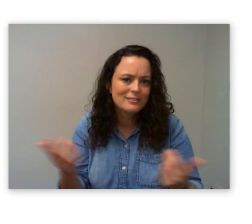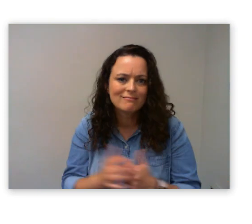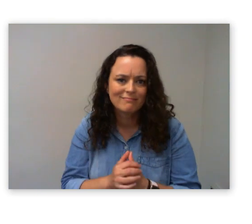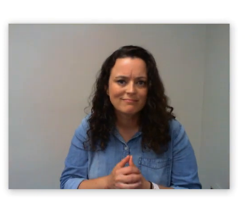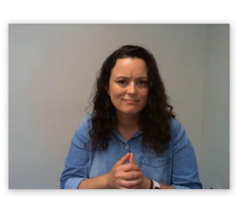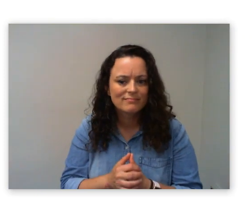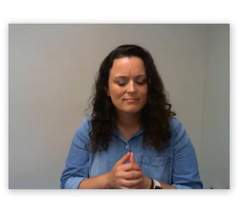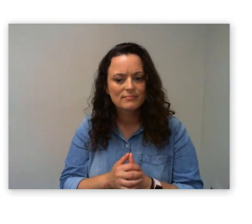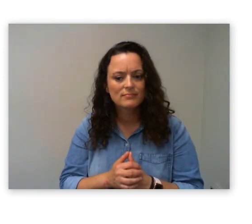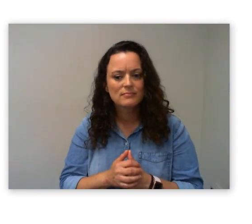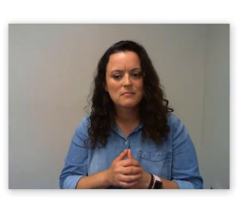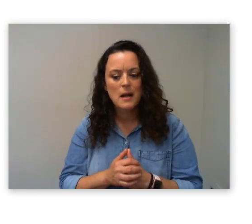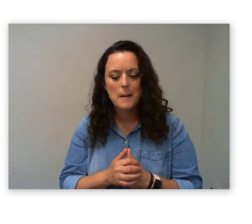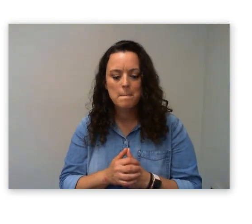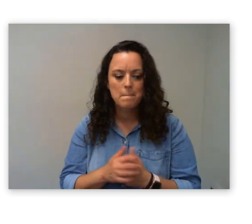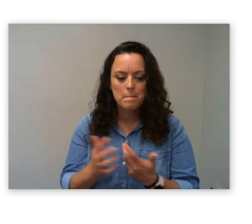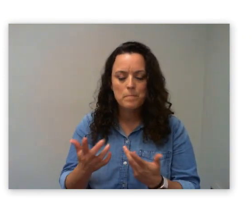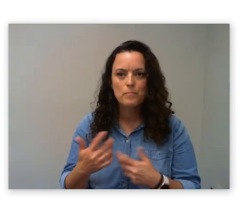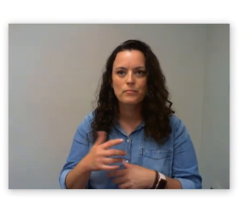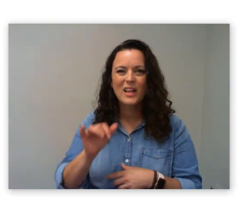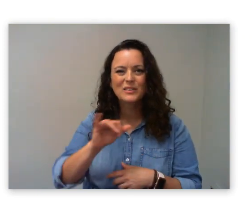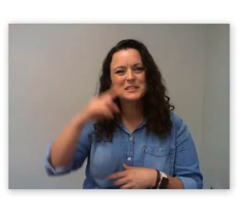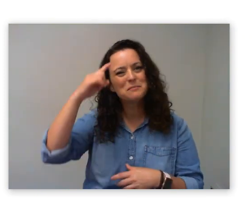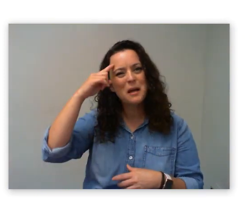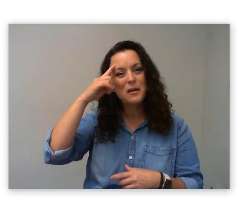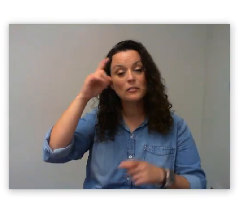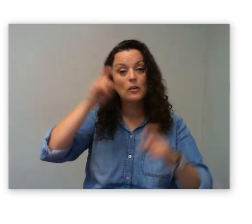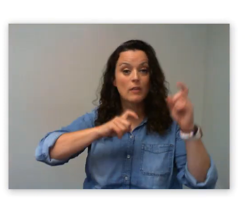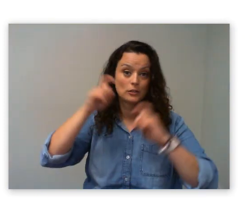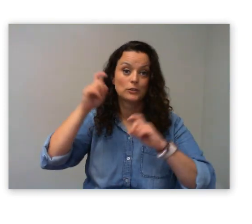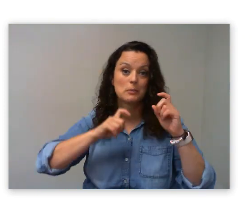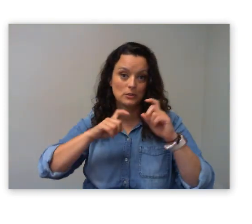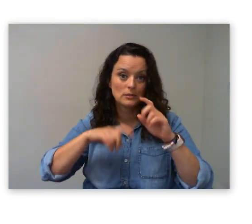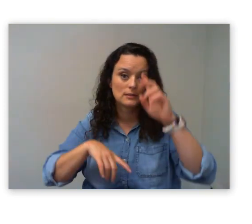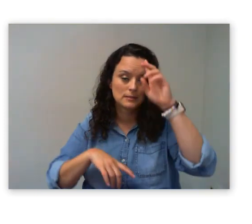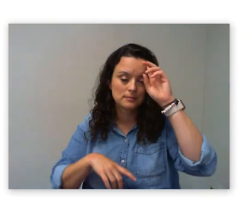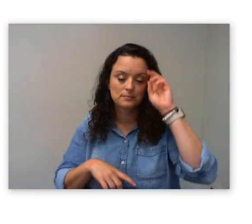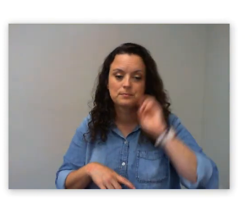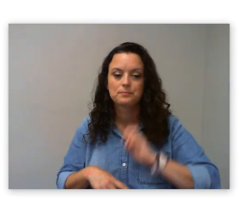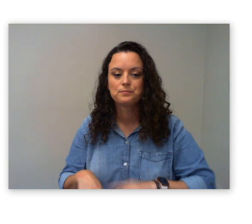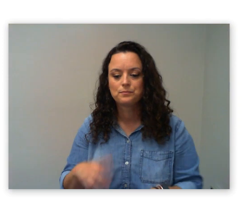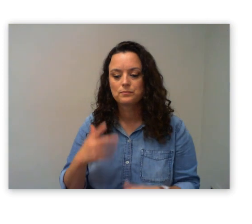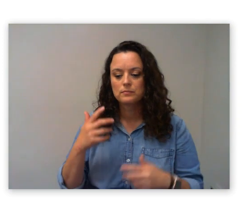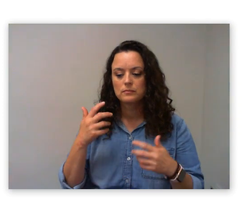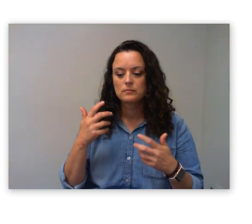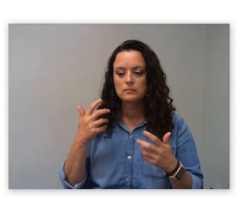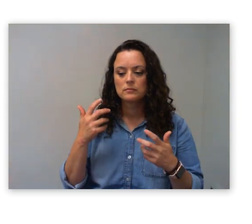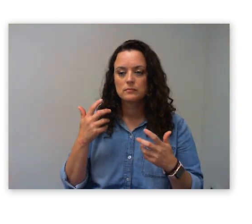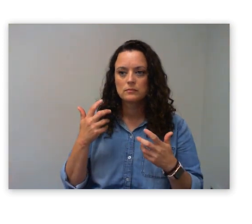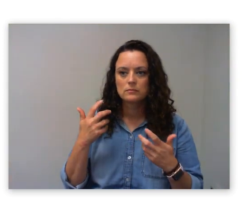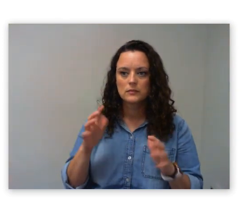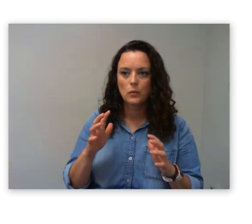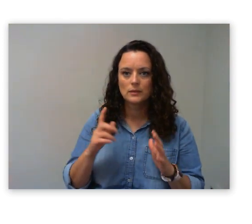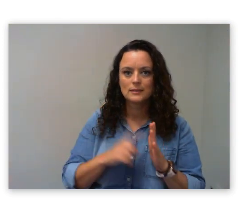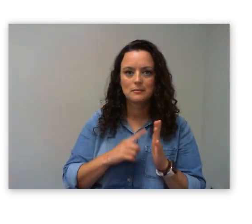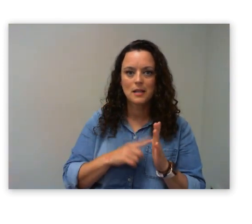um just being mindful of your facial expressions and you don't want to sometimes sarcasm doesn't